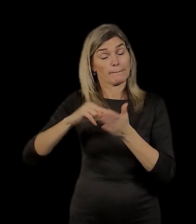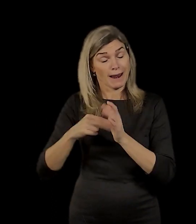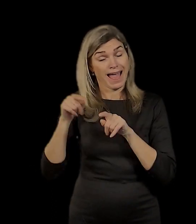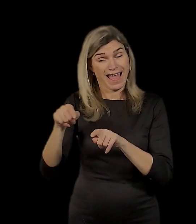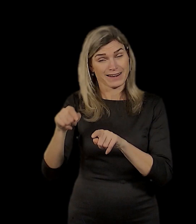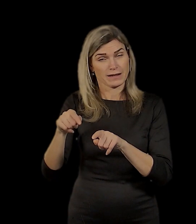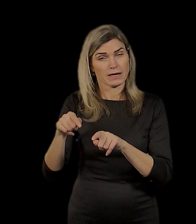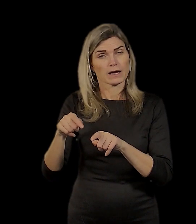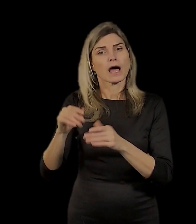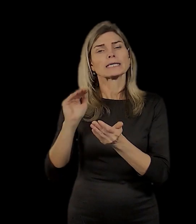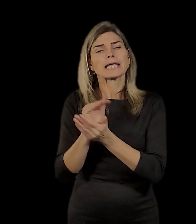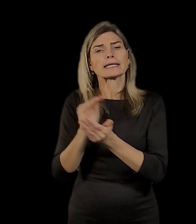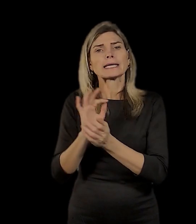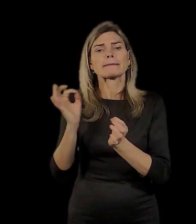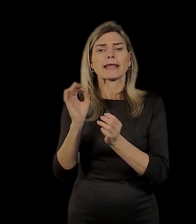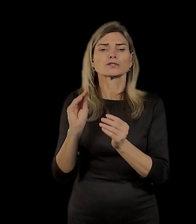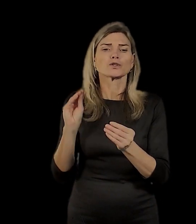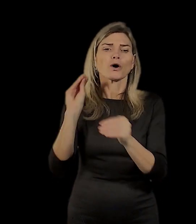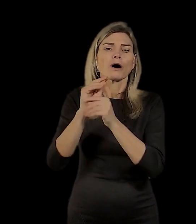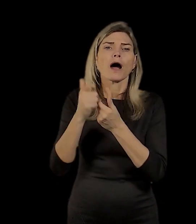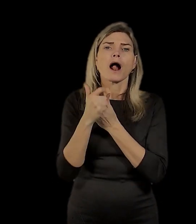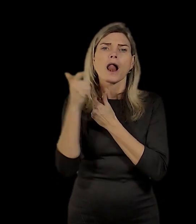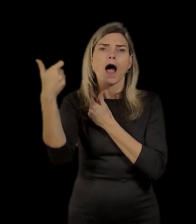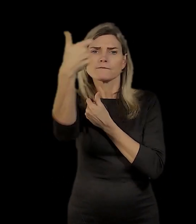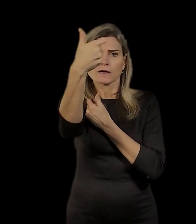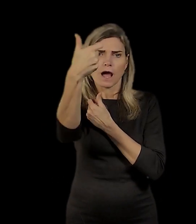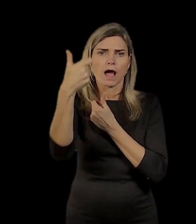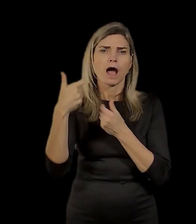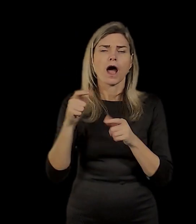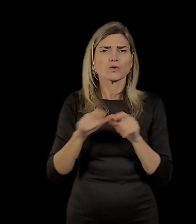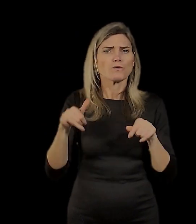In this place, we are using existing play elements, giving them a kind of framework,